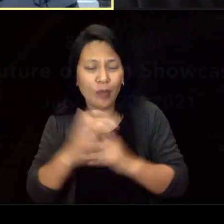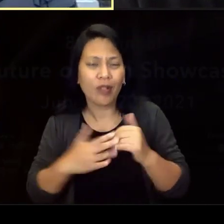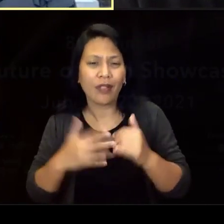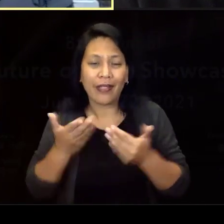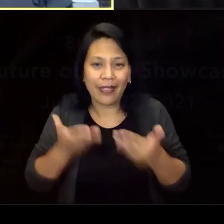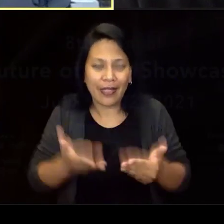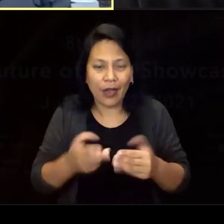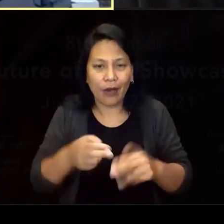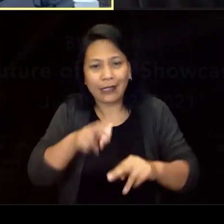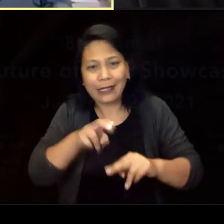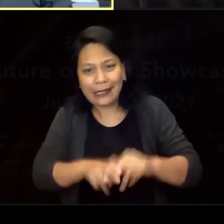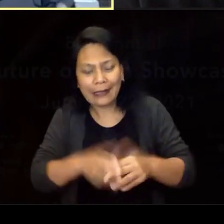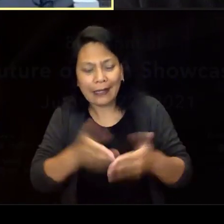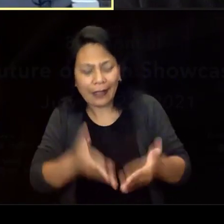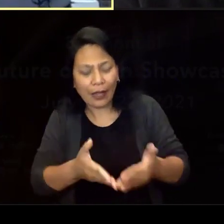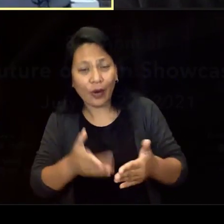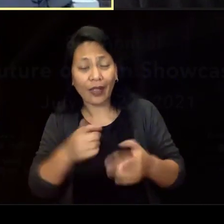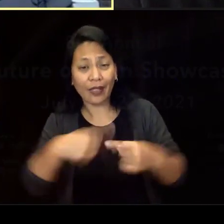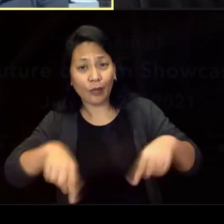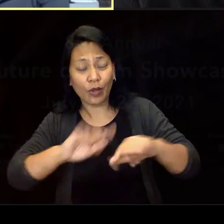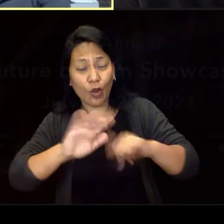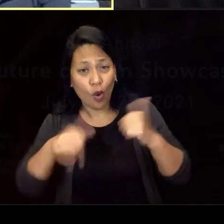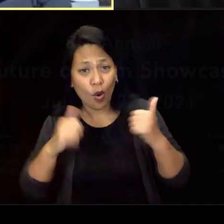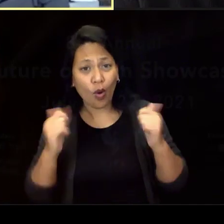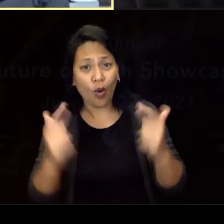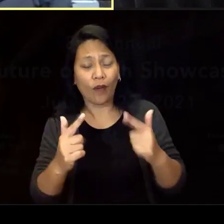And that we're all feeling safe because we have to start off the day.